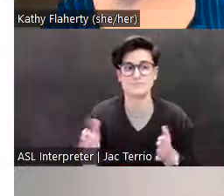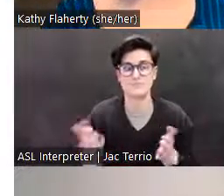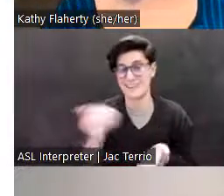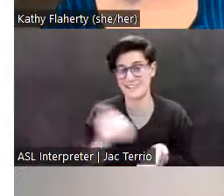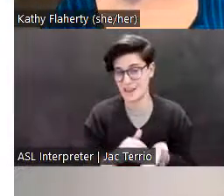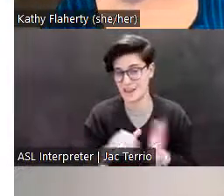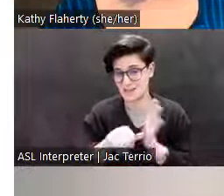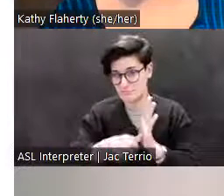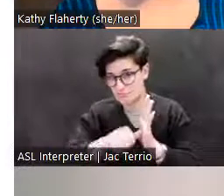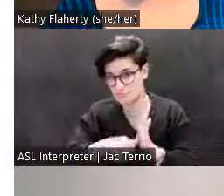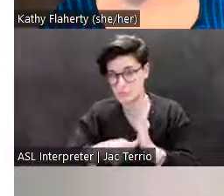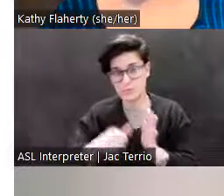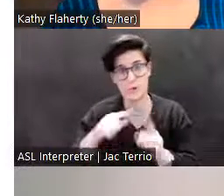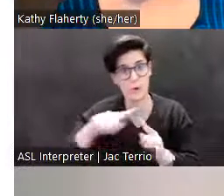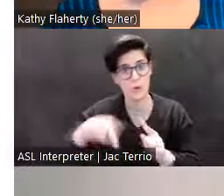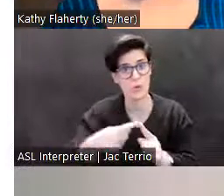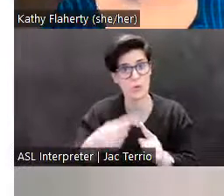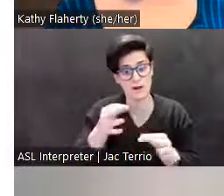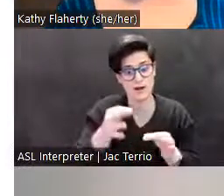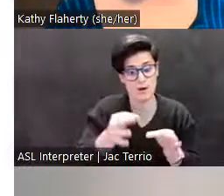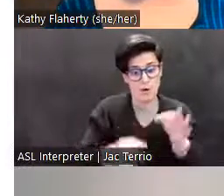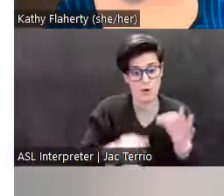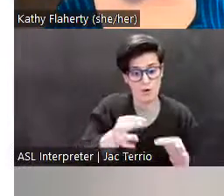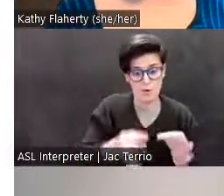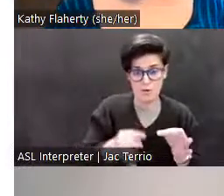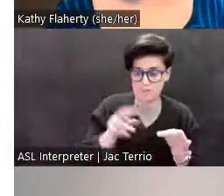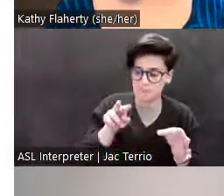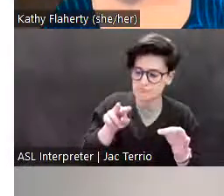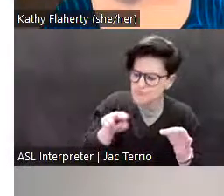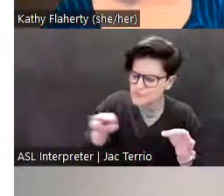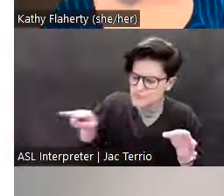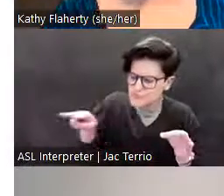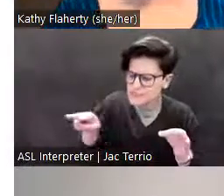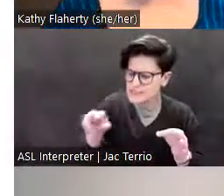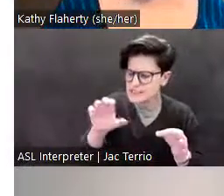was interpreting these cases and looking at individual plaintiffs issues.